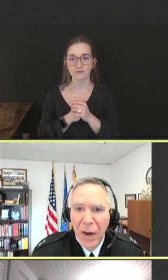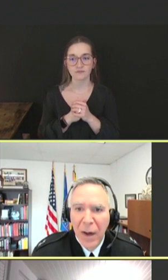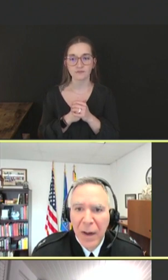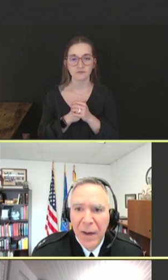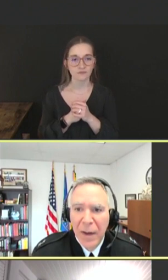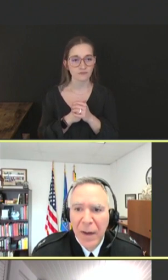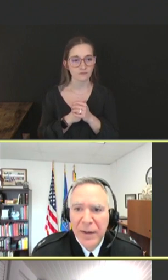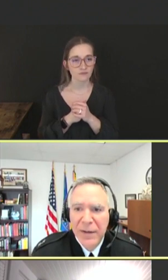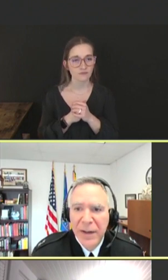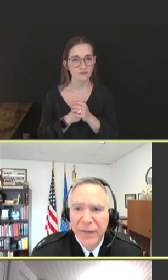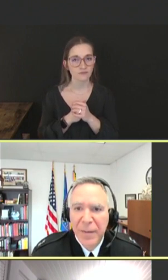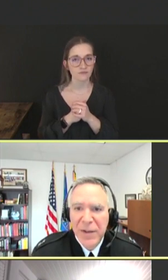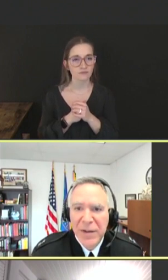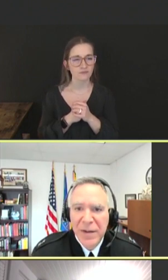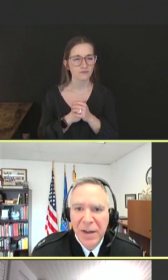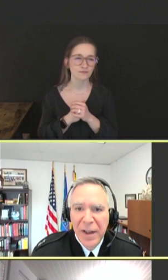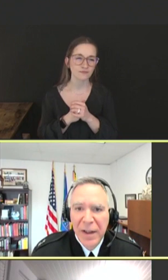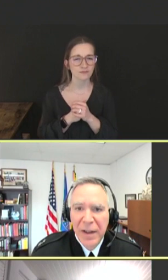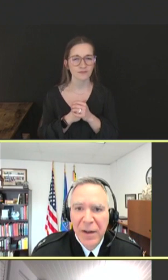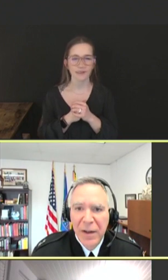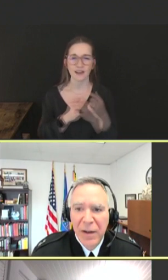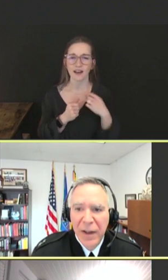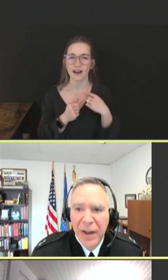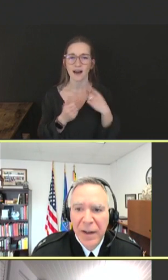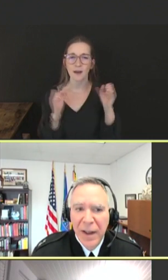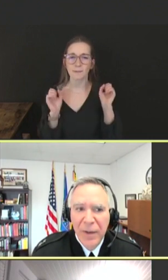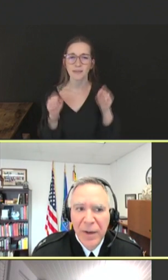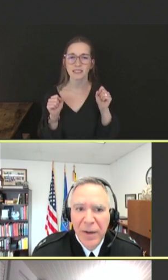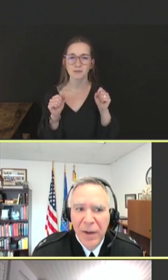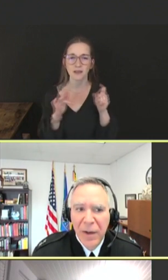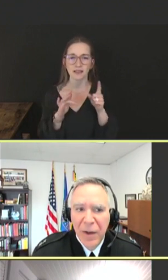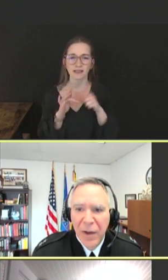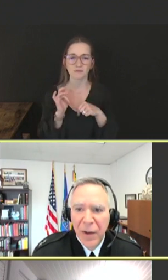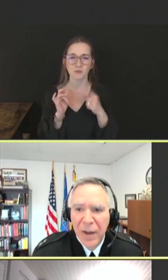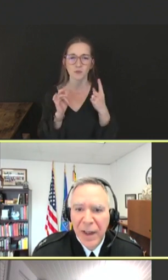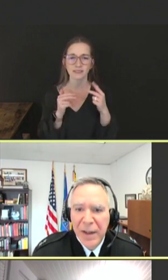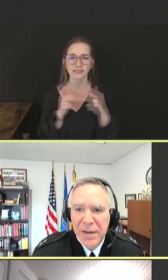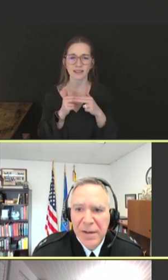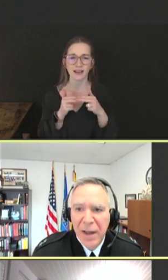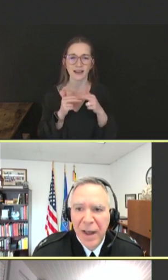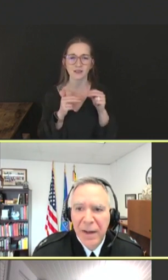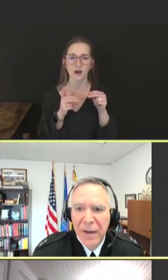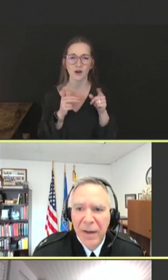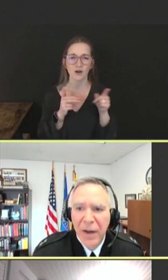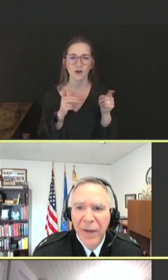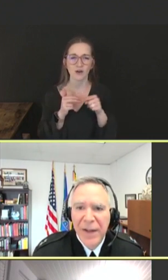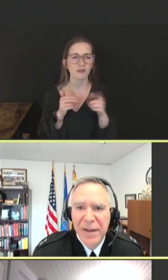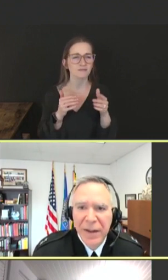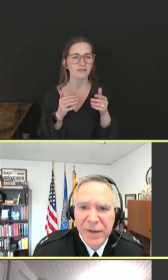Let's see if I missed a slide here. No, I got that one. Next slide. No, that's it. Yeah,